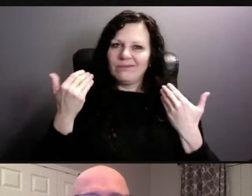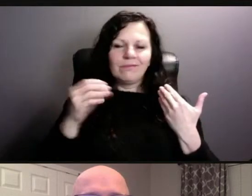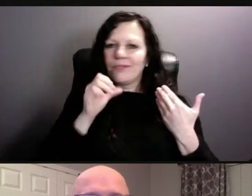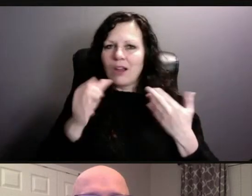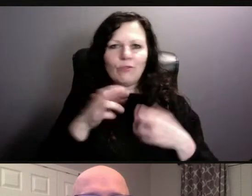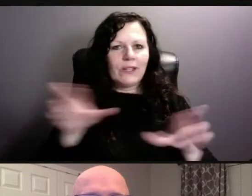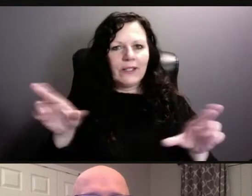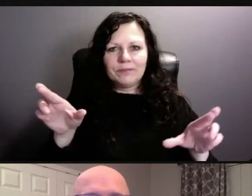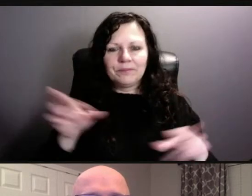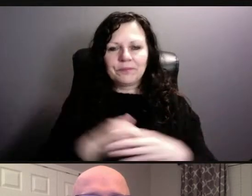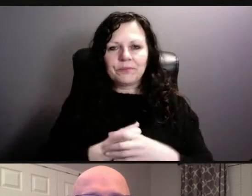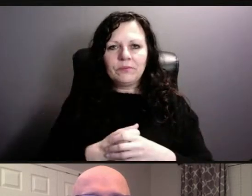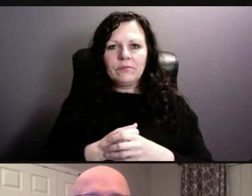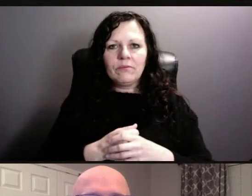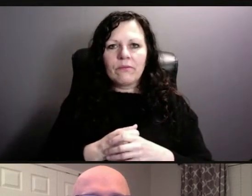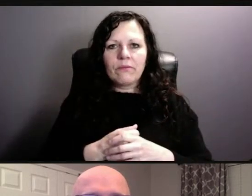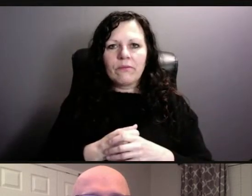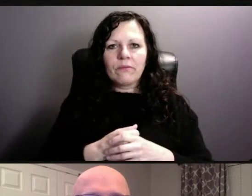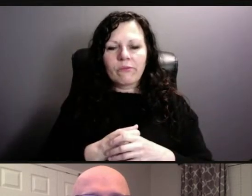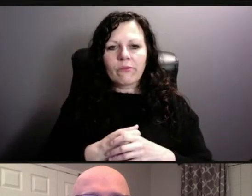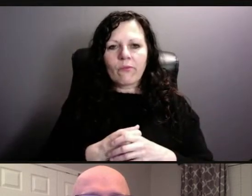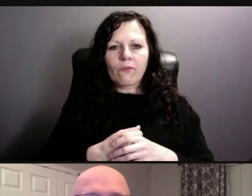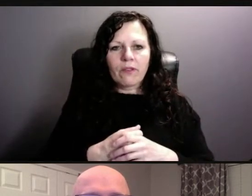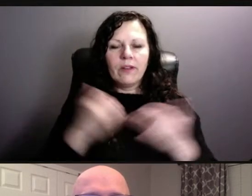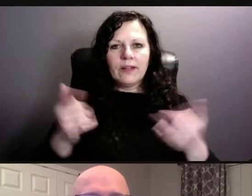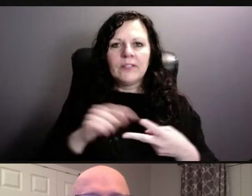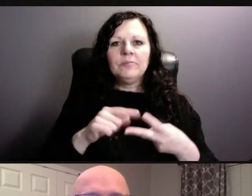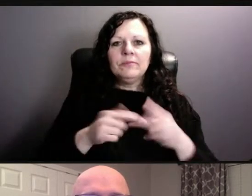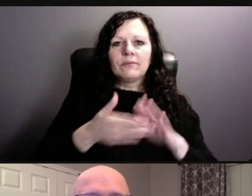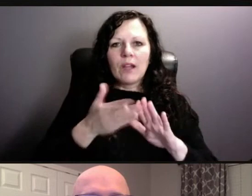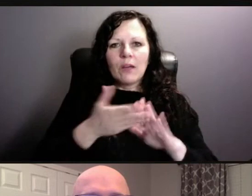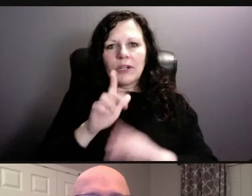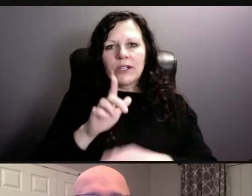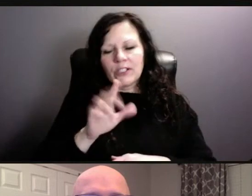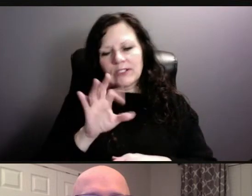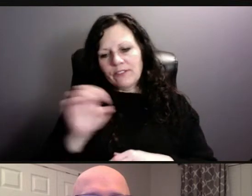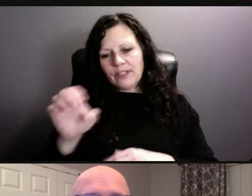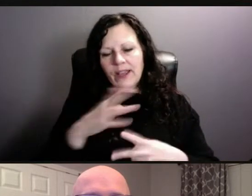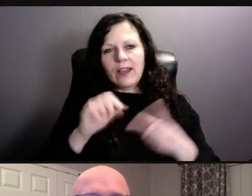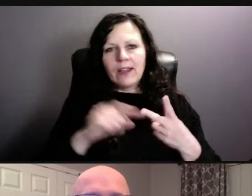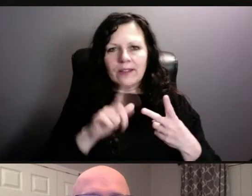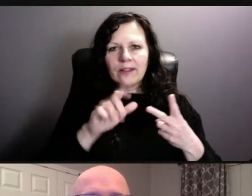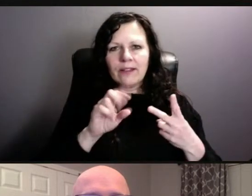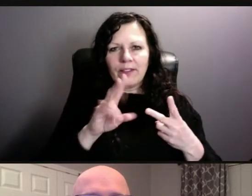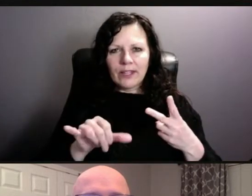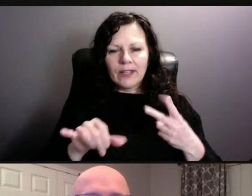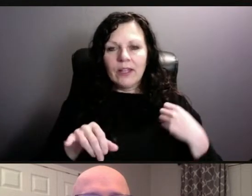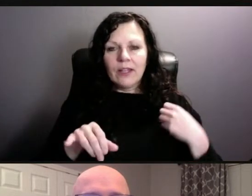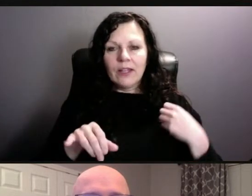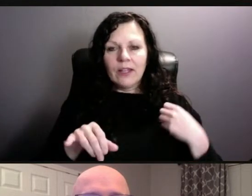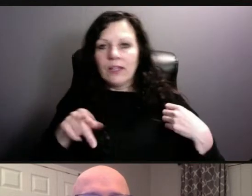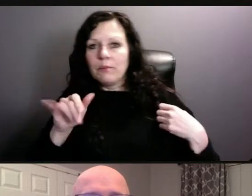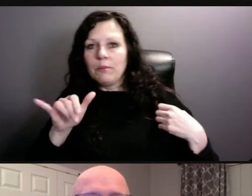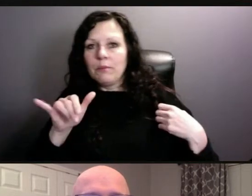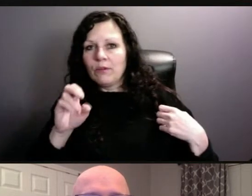REALLY DOABLE. I'M NOT SURE THAT I'M CONVINCED THAT IT'S A GOOD IDEA.